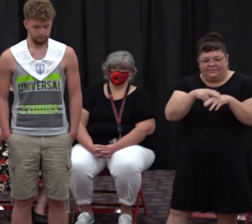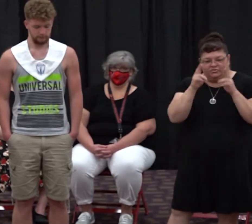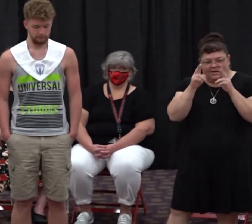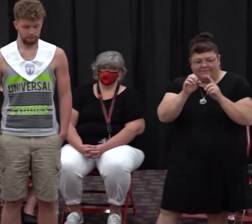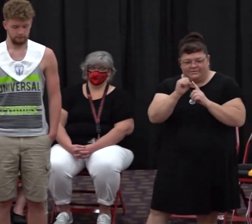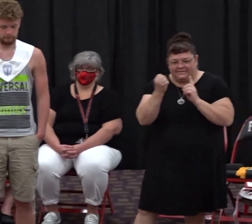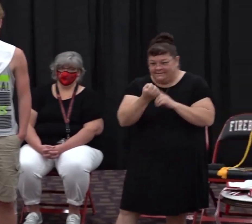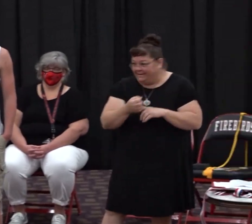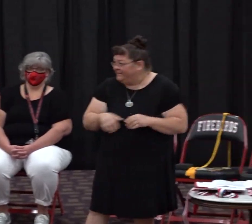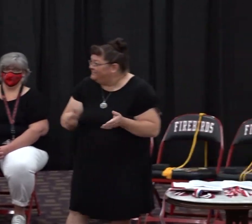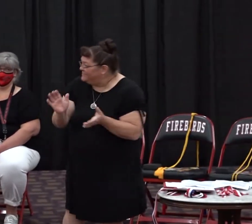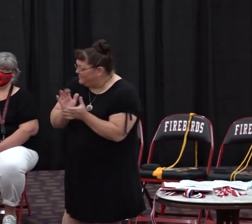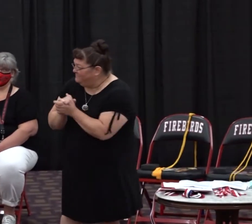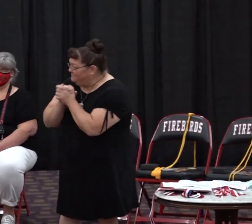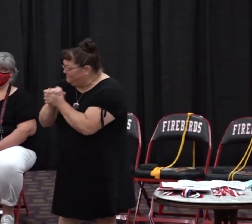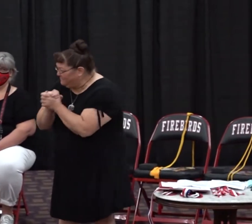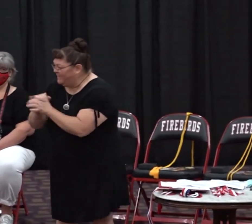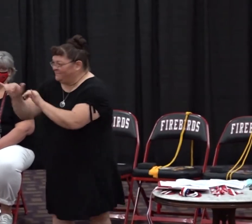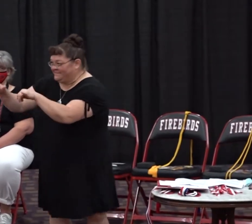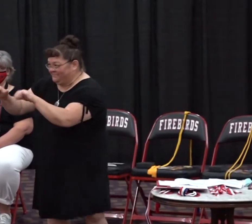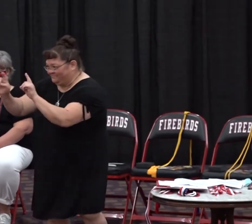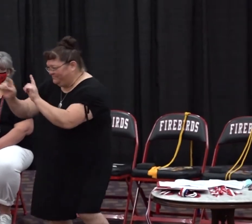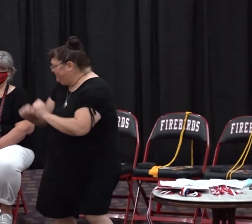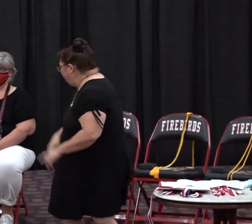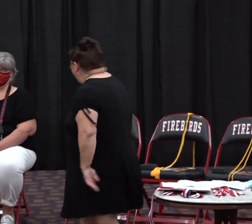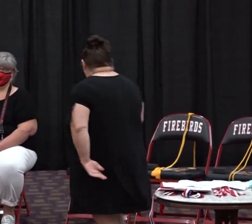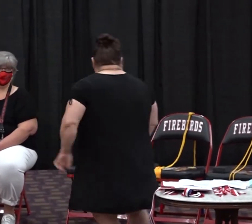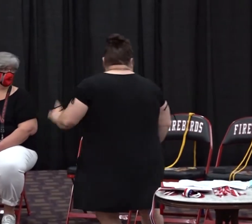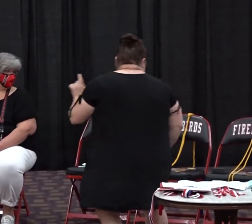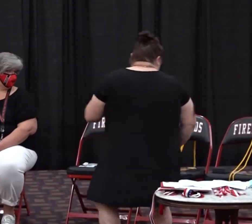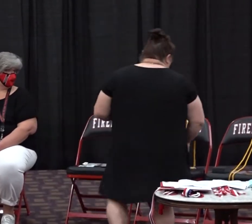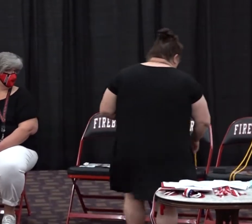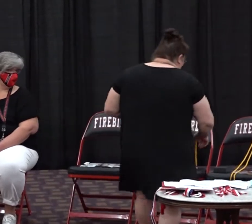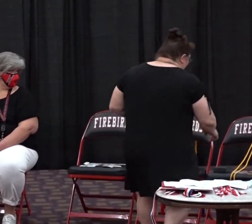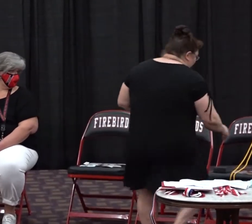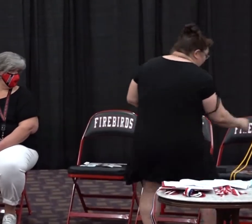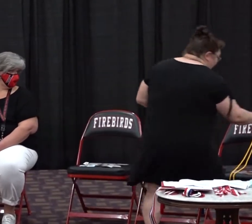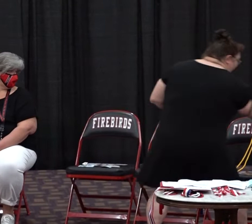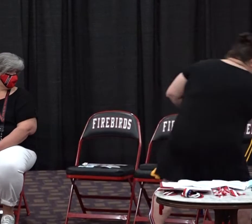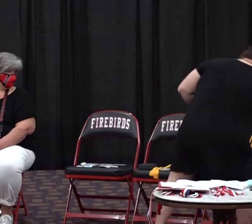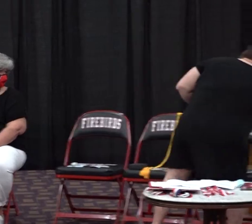And it has National Honor Society on there. If you guys would stay for more.